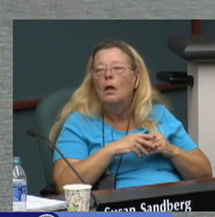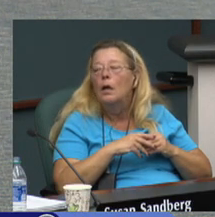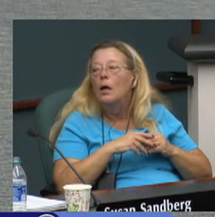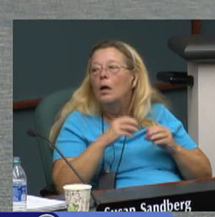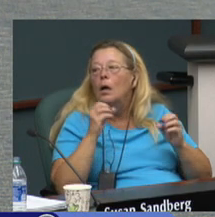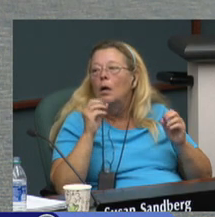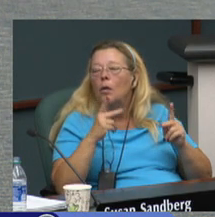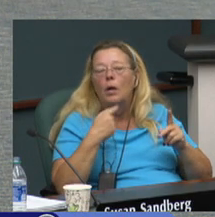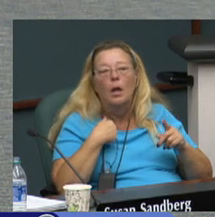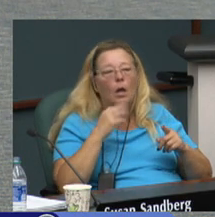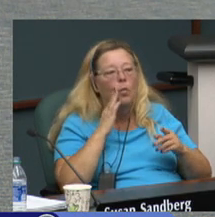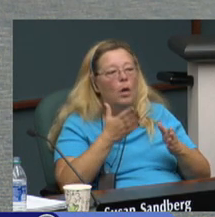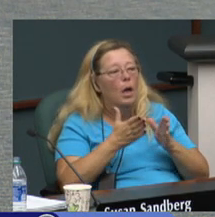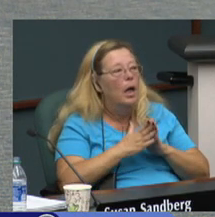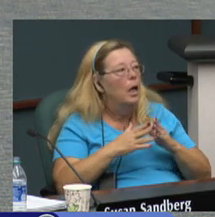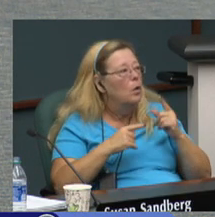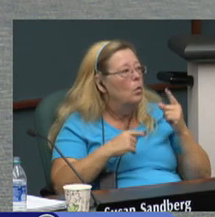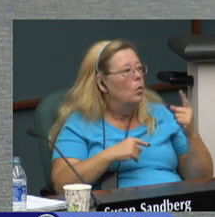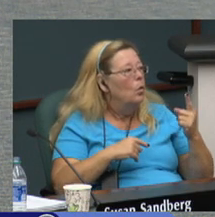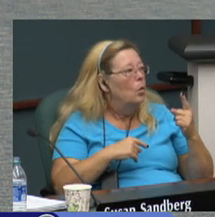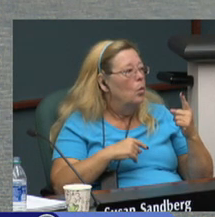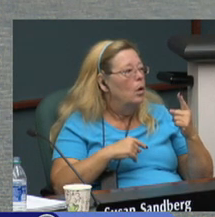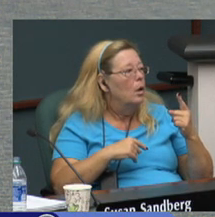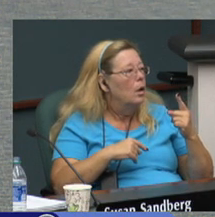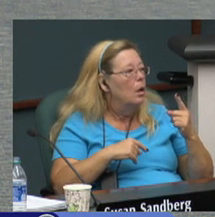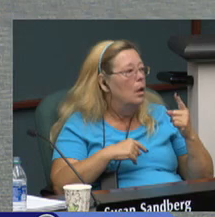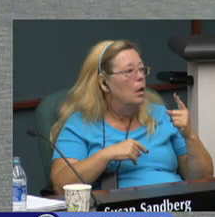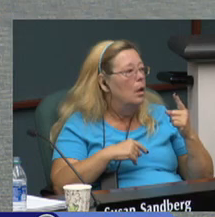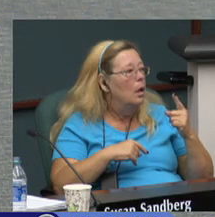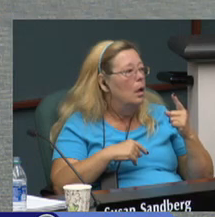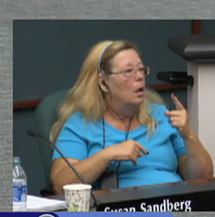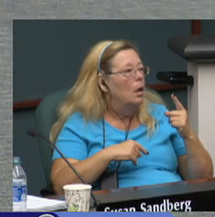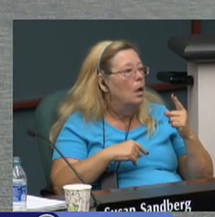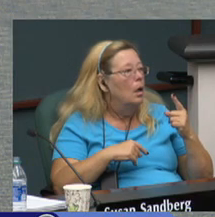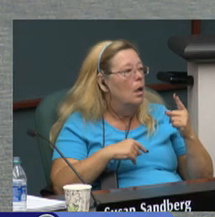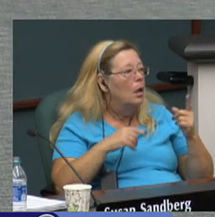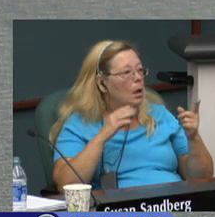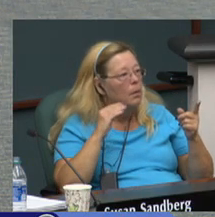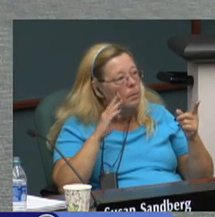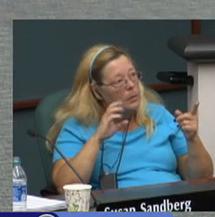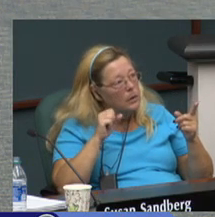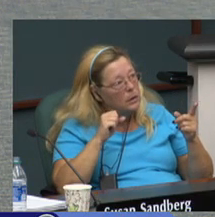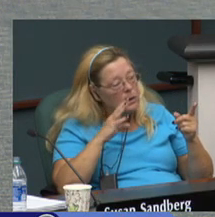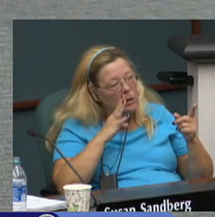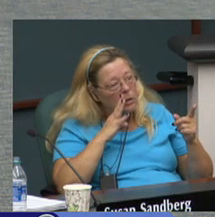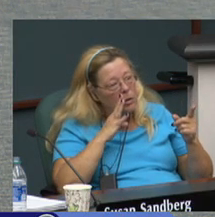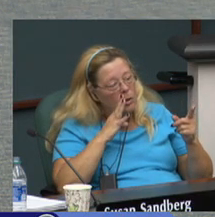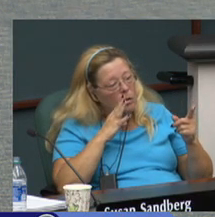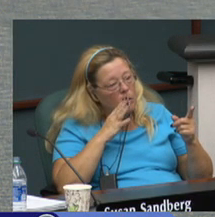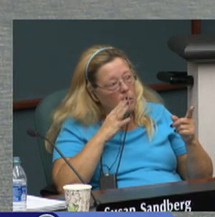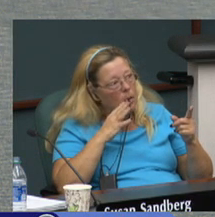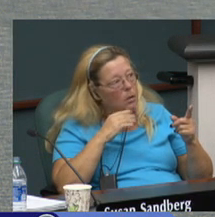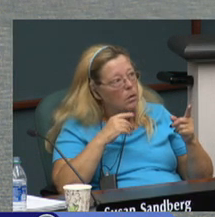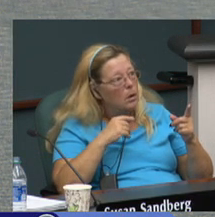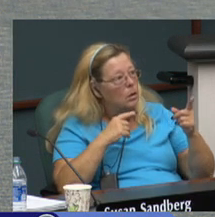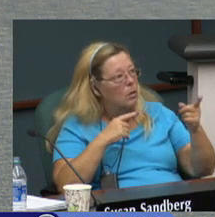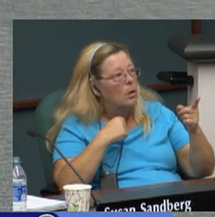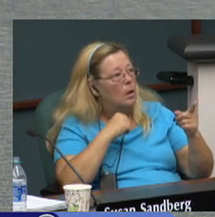ask one so miss clothier mentioned I'm just not sure when is the appropriate